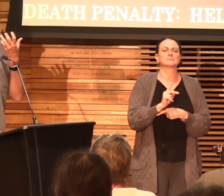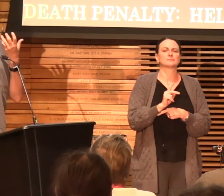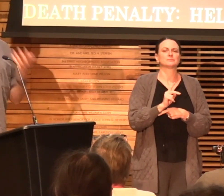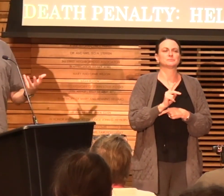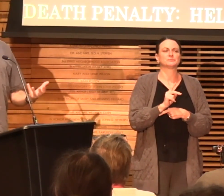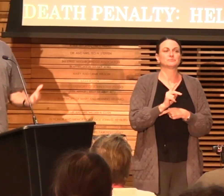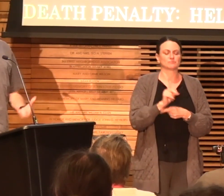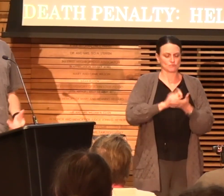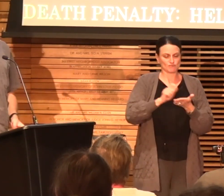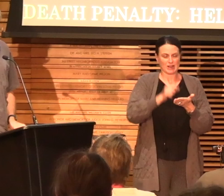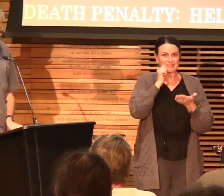writes a letter